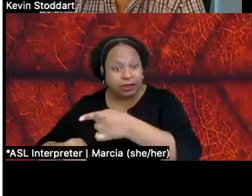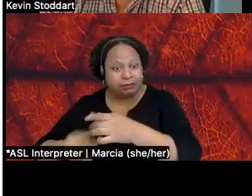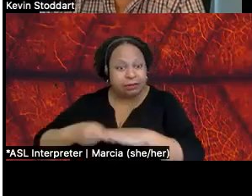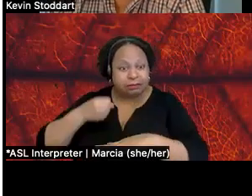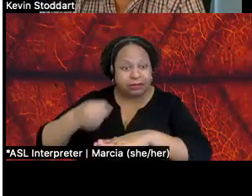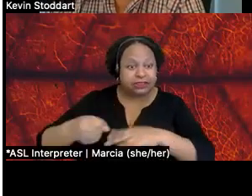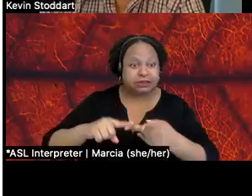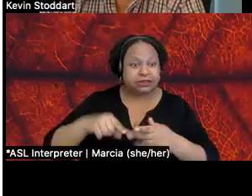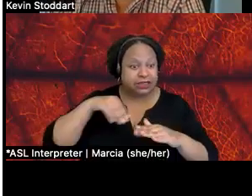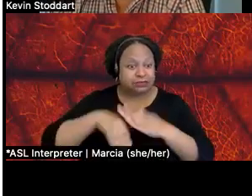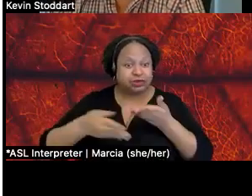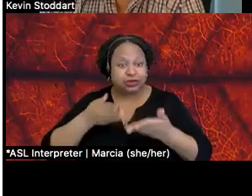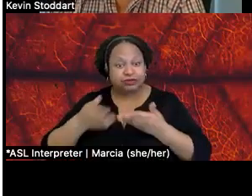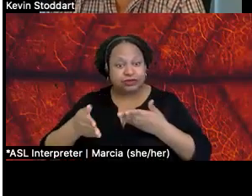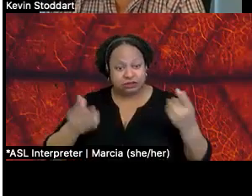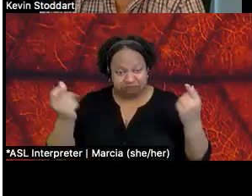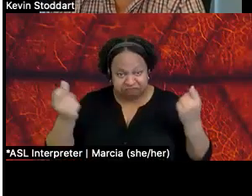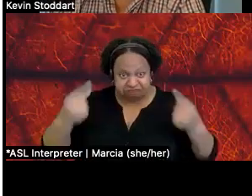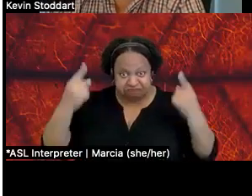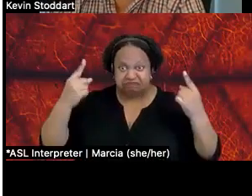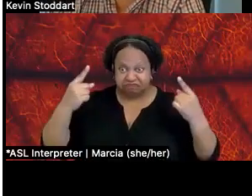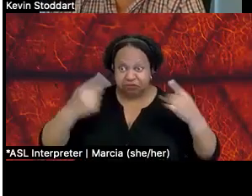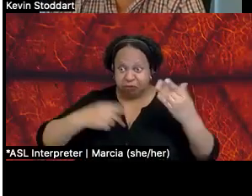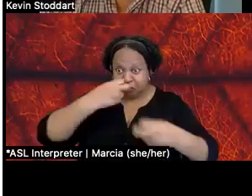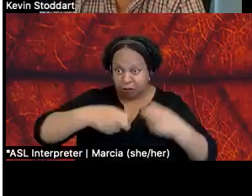They may or may not know that problems even exist.